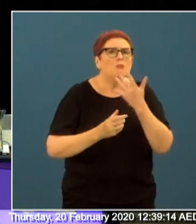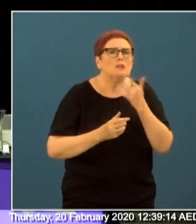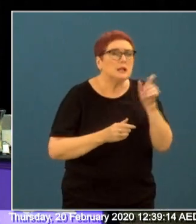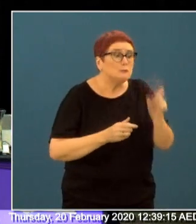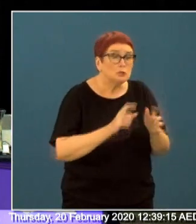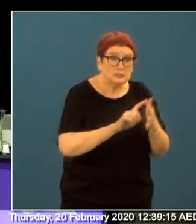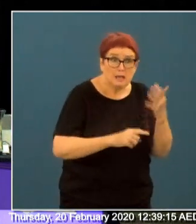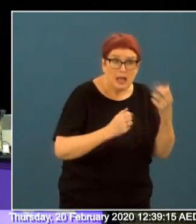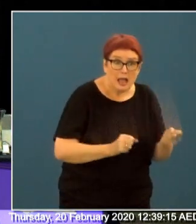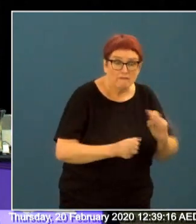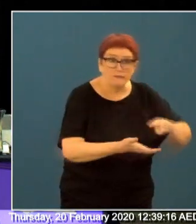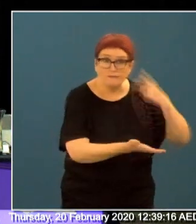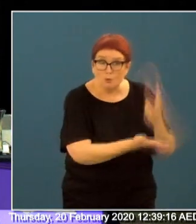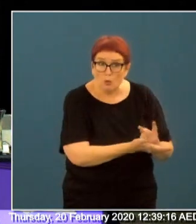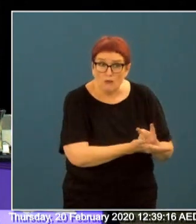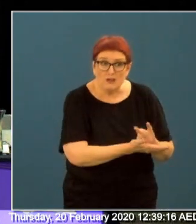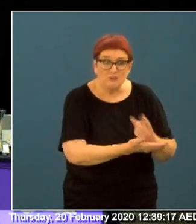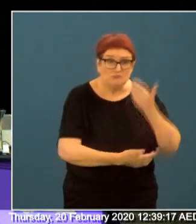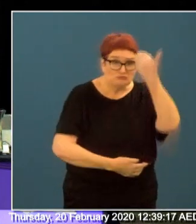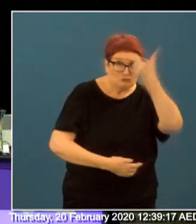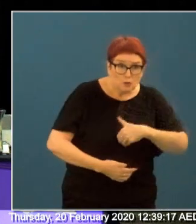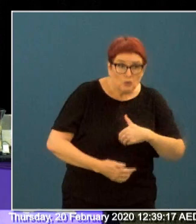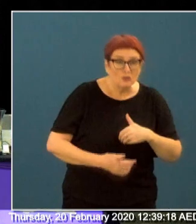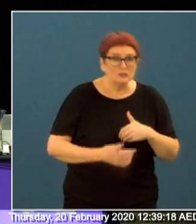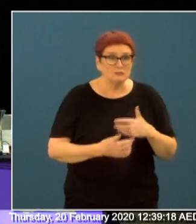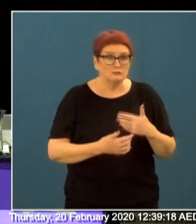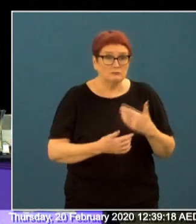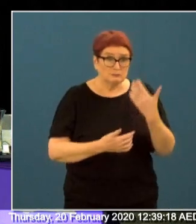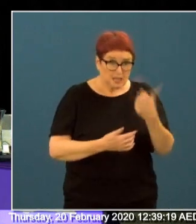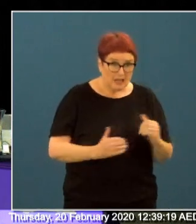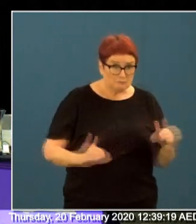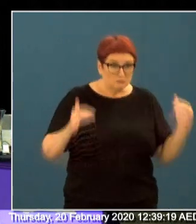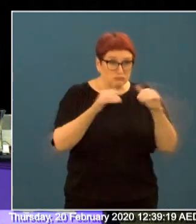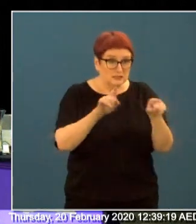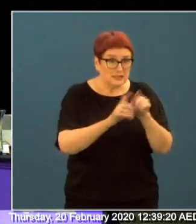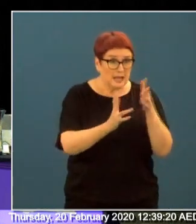do they have the same access or is that another contributing factor of lack of treatment?